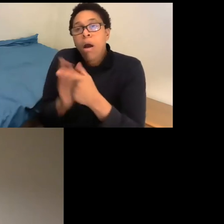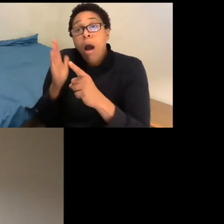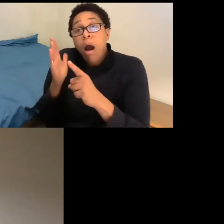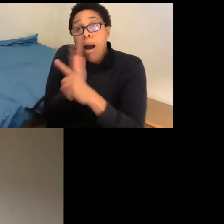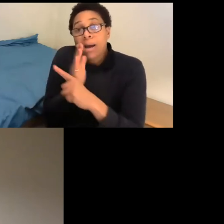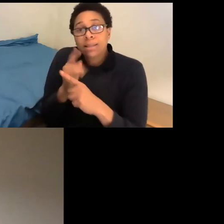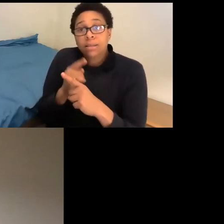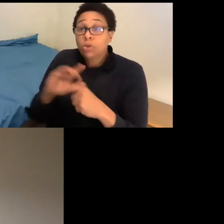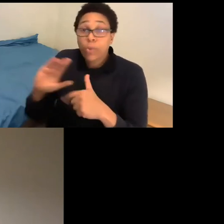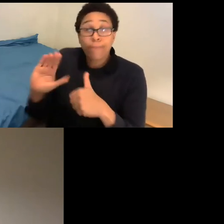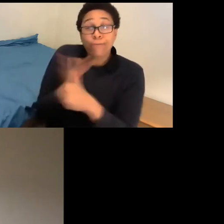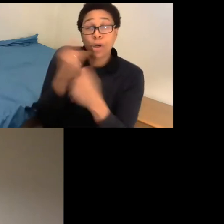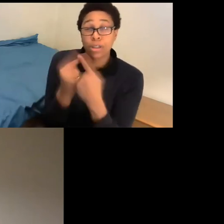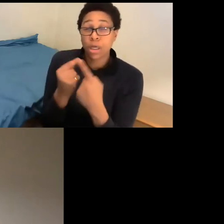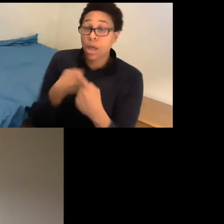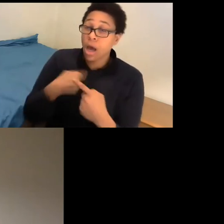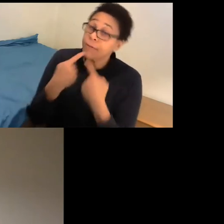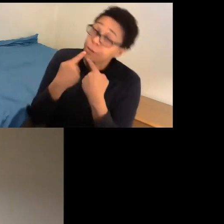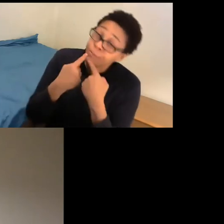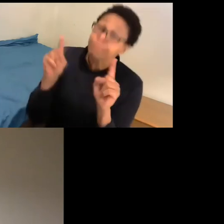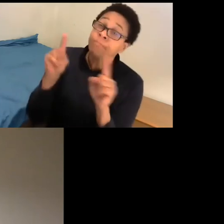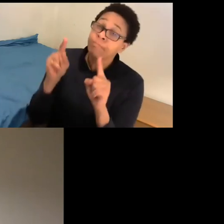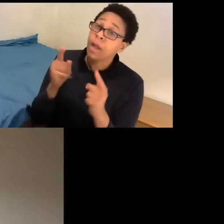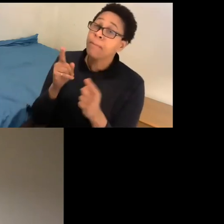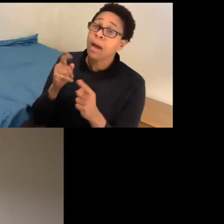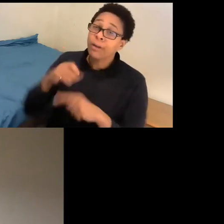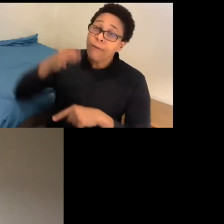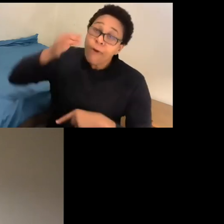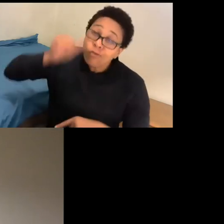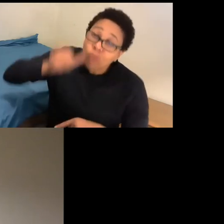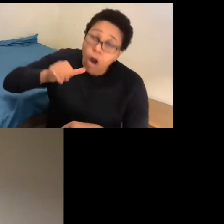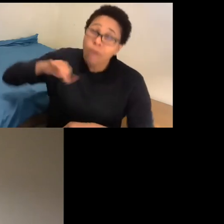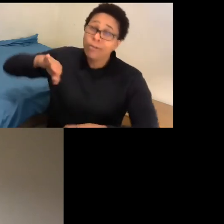corruption, authoritarianism, and so on. Like, it cannot be a single issue struggle.